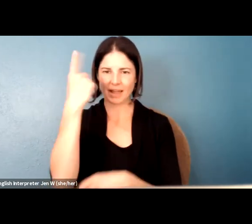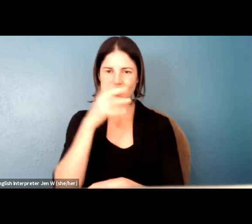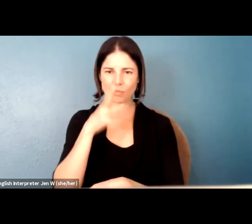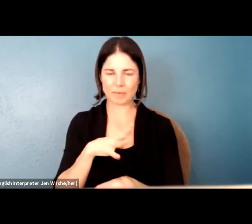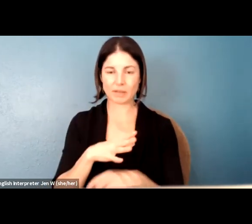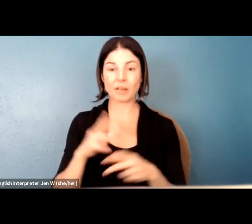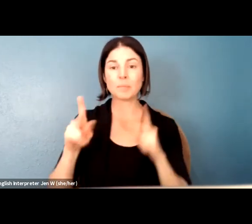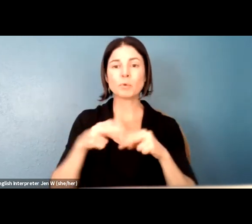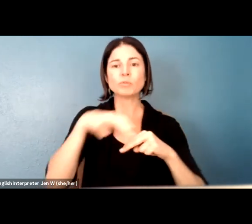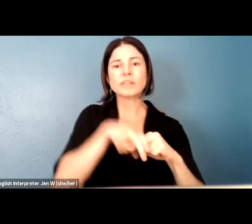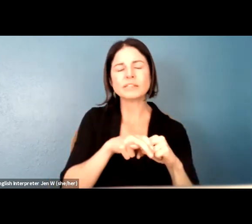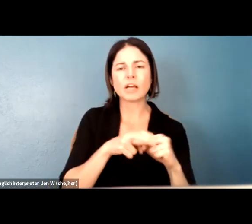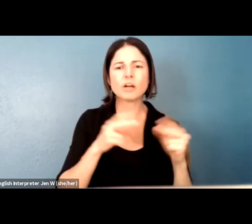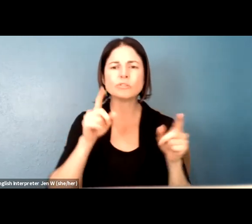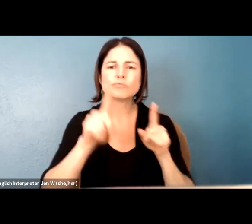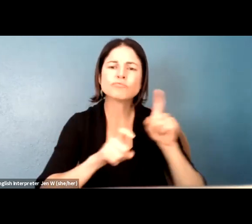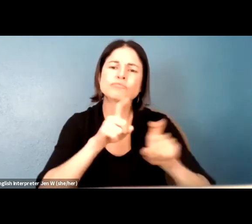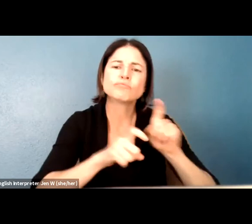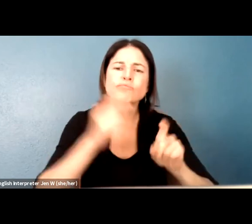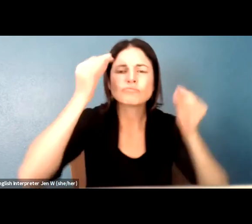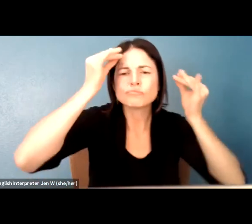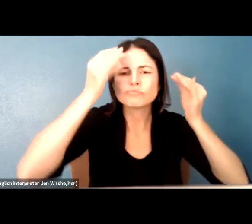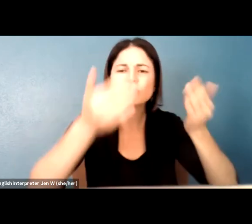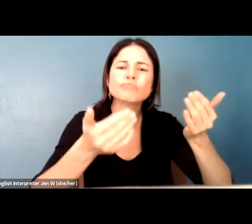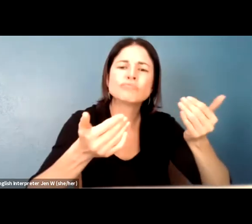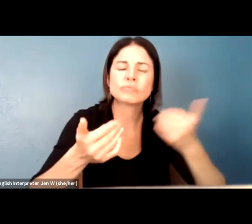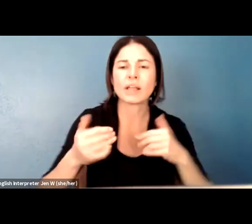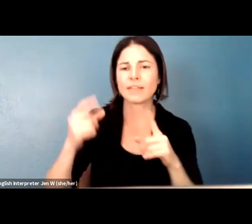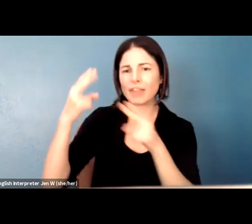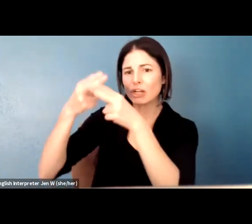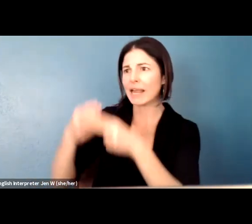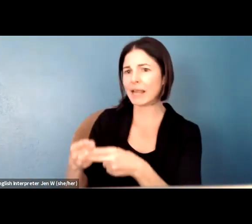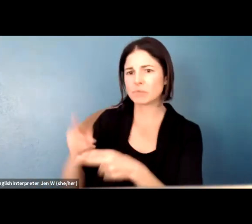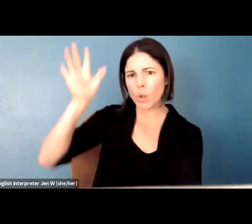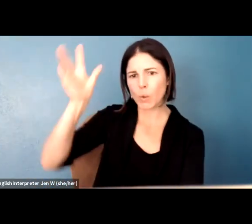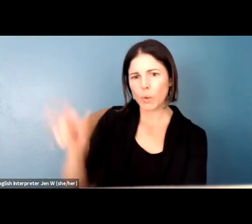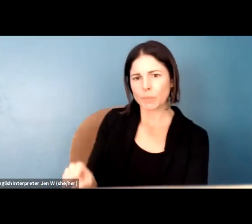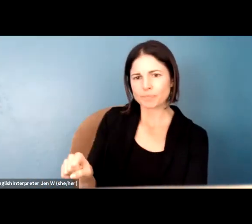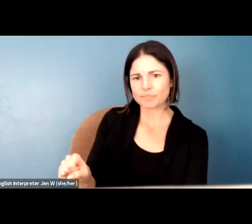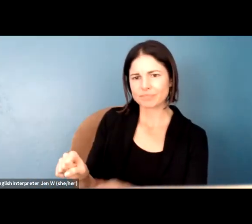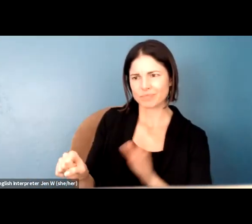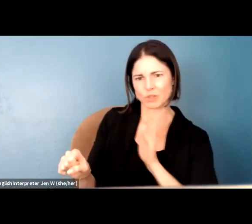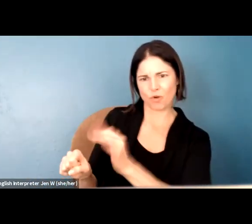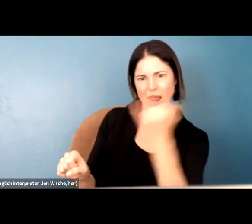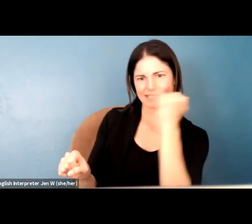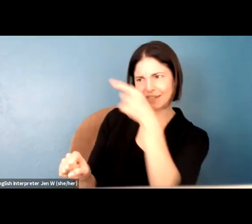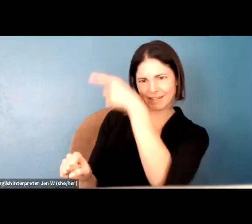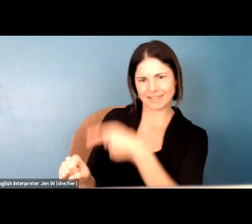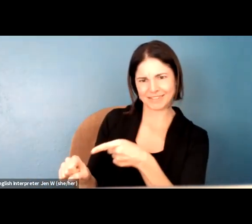informally pick their brains, the women whose names no longer remain on that great idea you framed sight black women men who